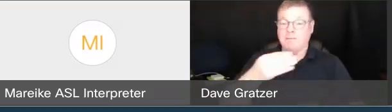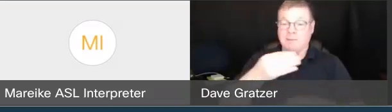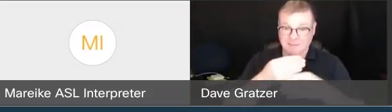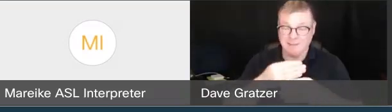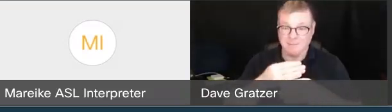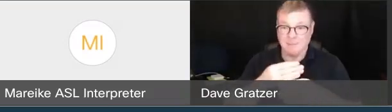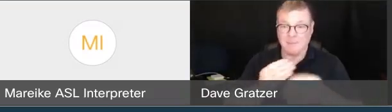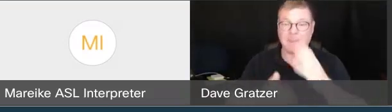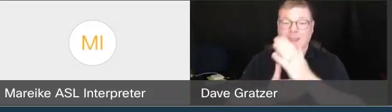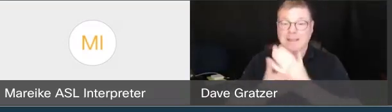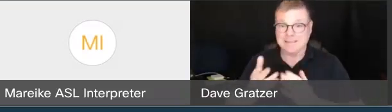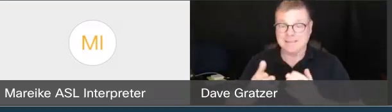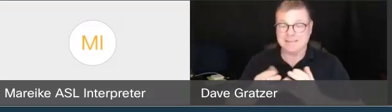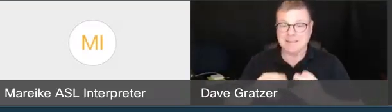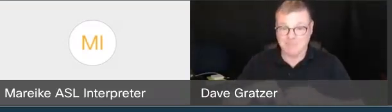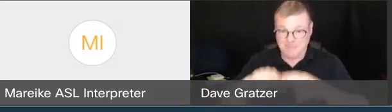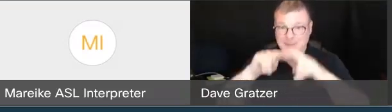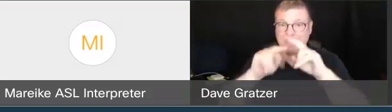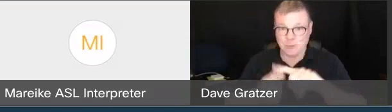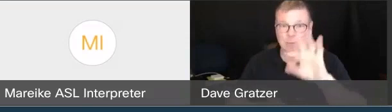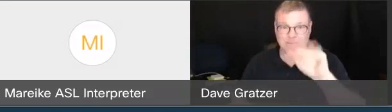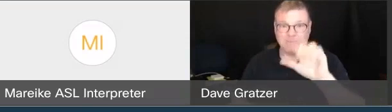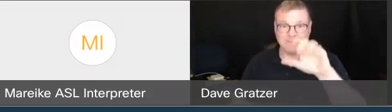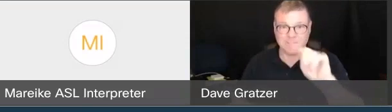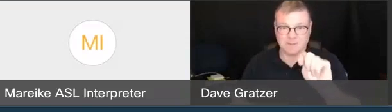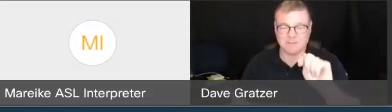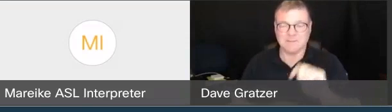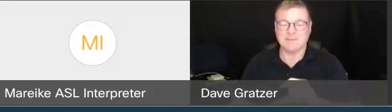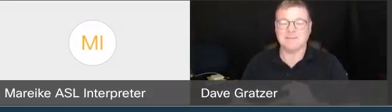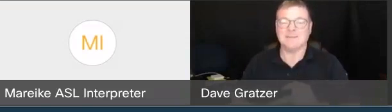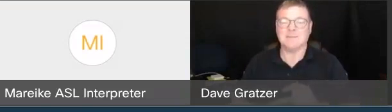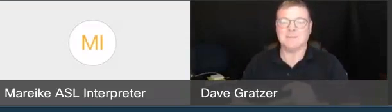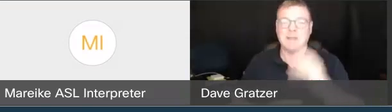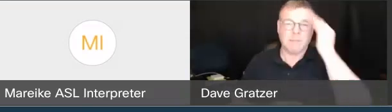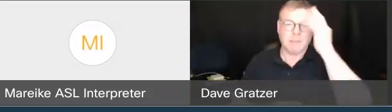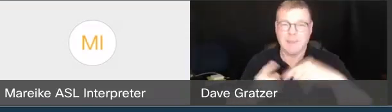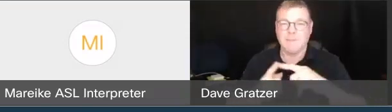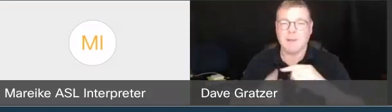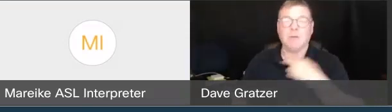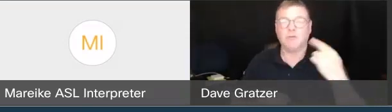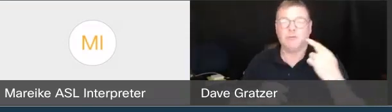some enhancements to FACT I'm just thinking about the risk assessment instruments and